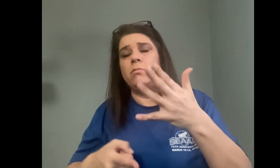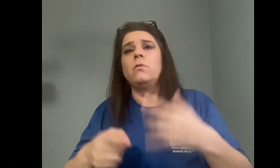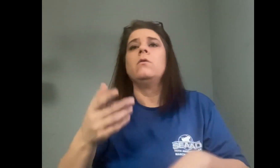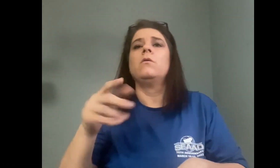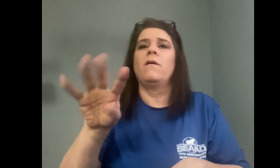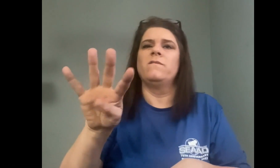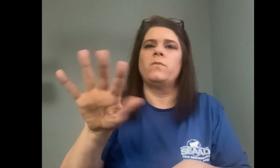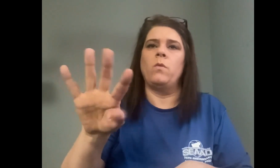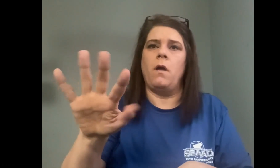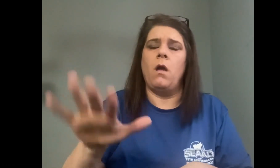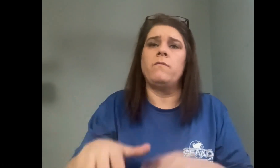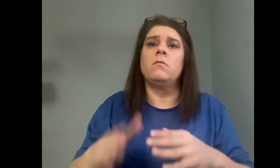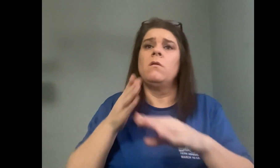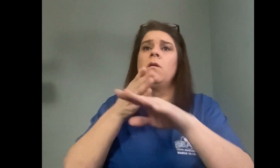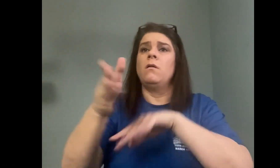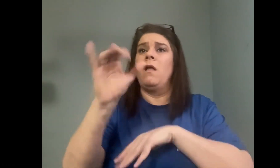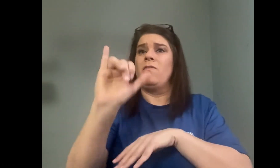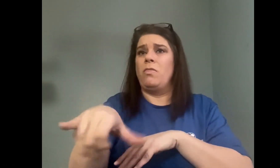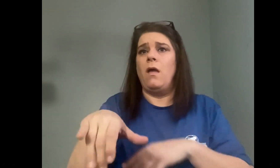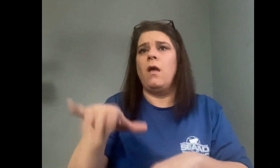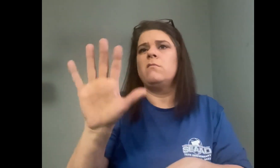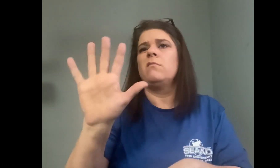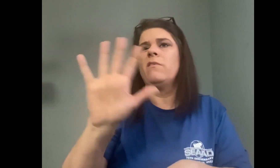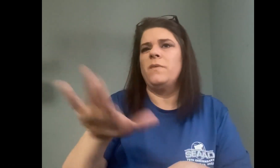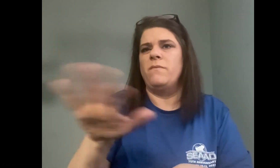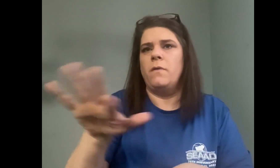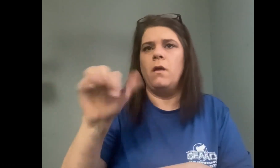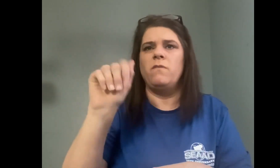But the $45 and the $55 deal at the door.